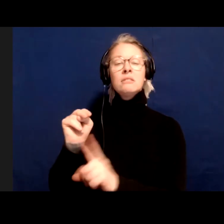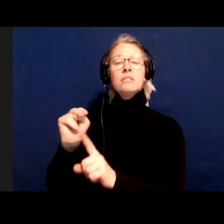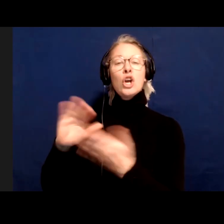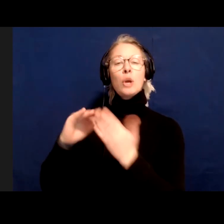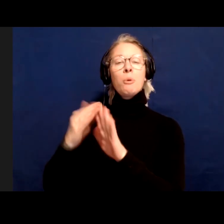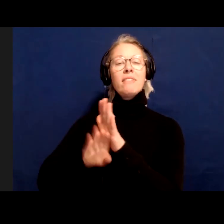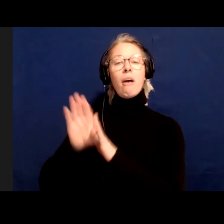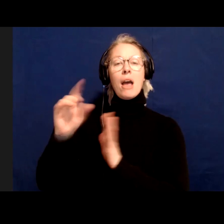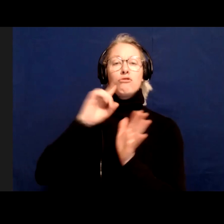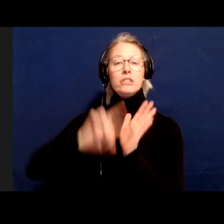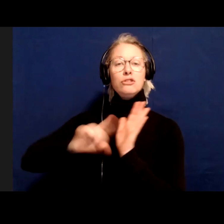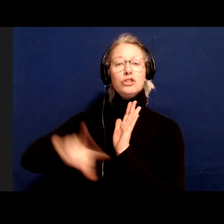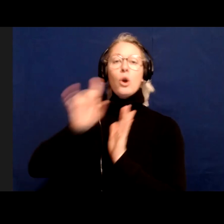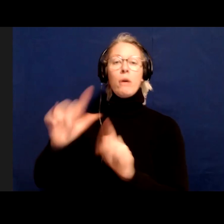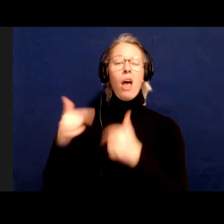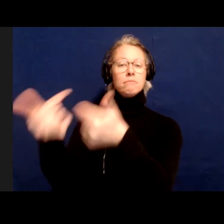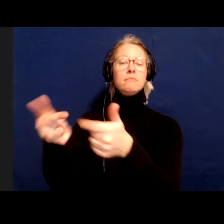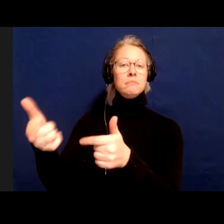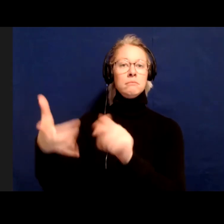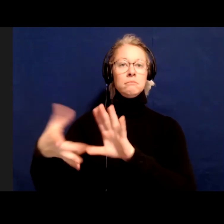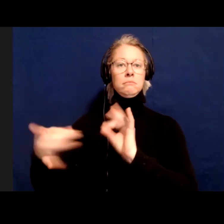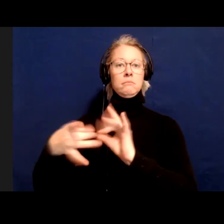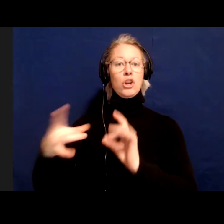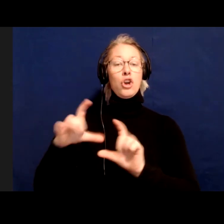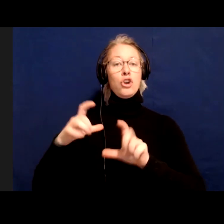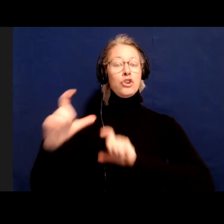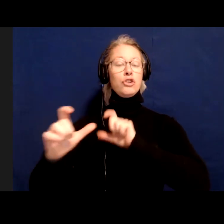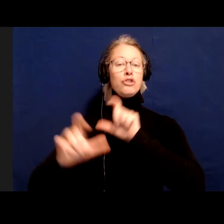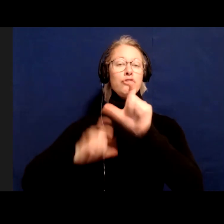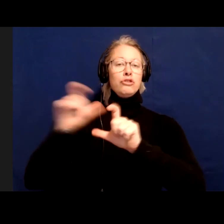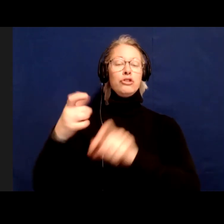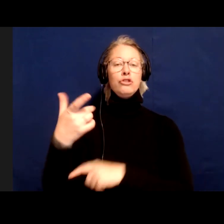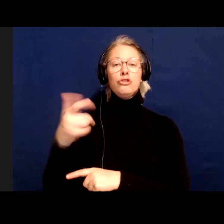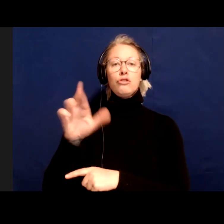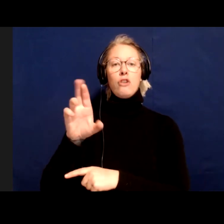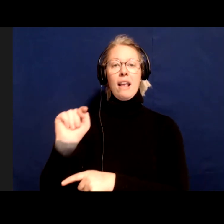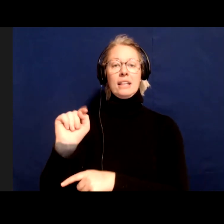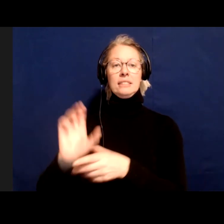spend some time talking about our grants investment programs for 2023. I'm sure many of you have